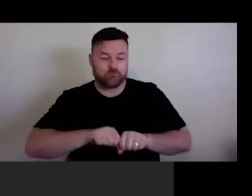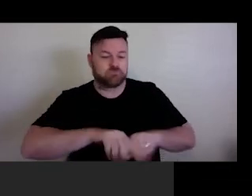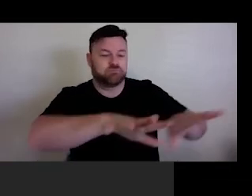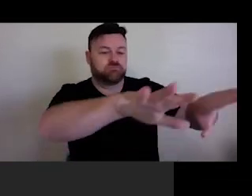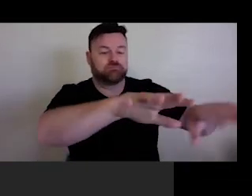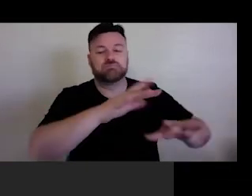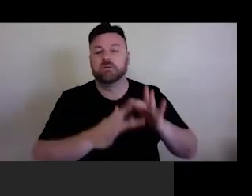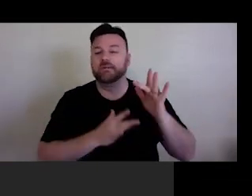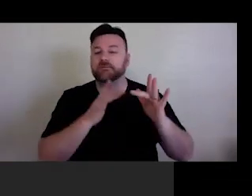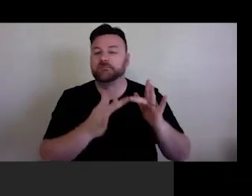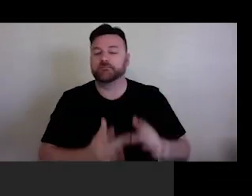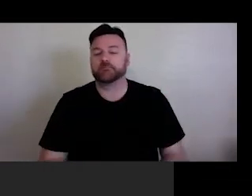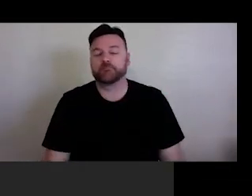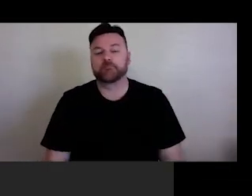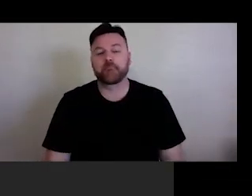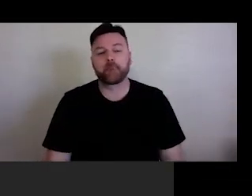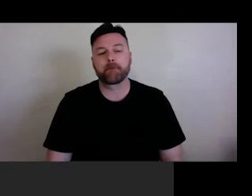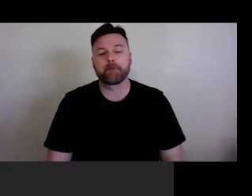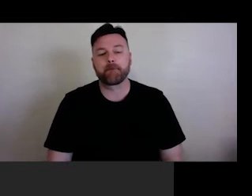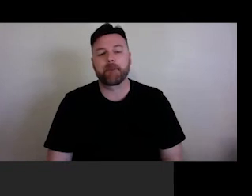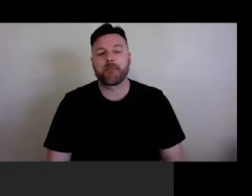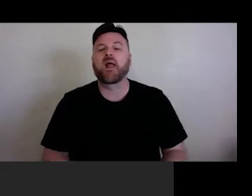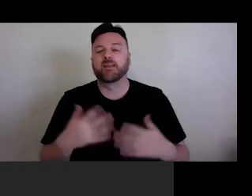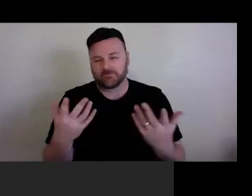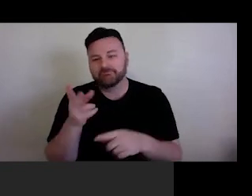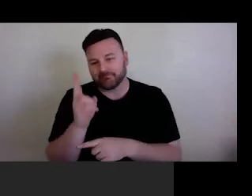The - we would also recommend then still obviously getting a wireless